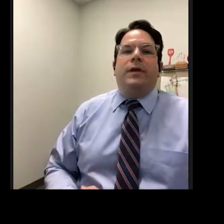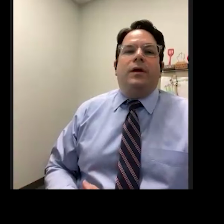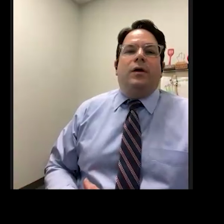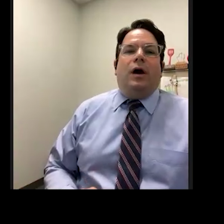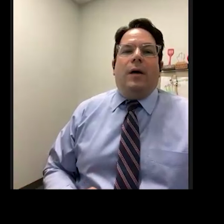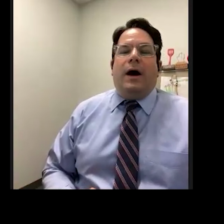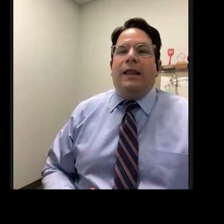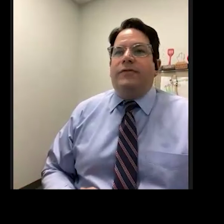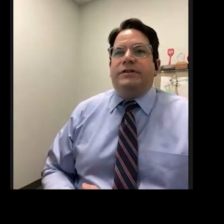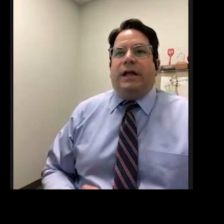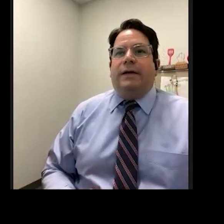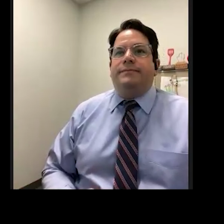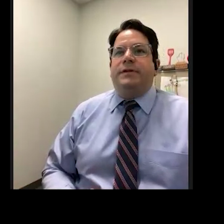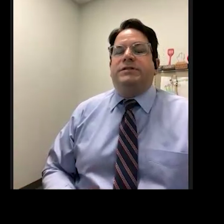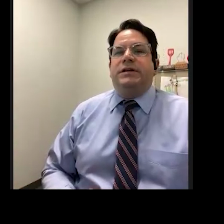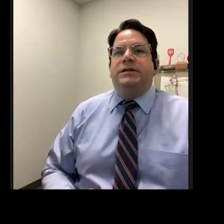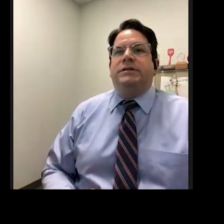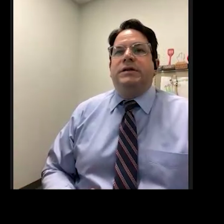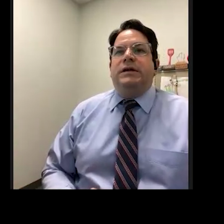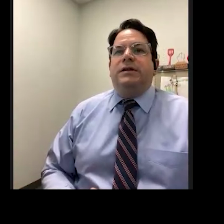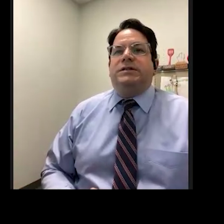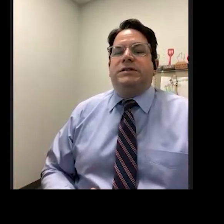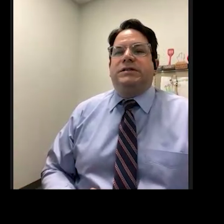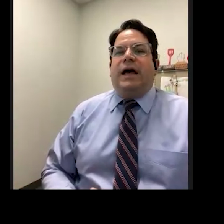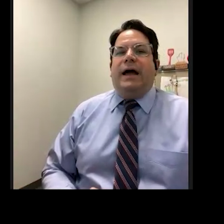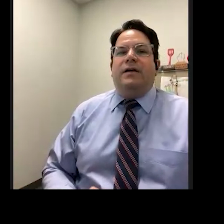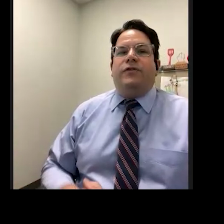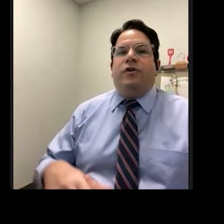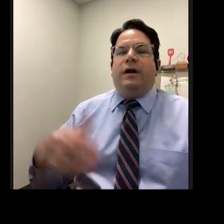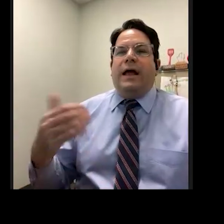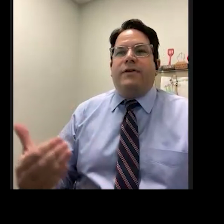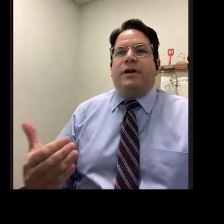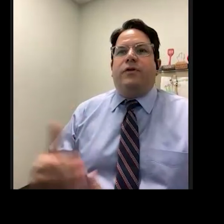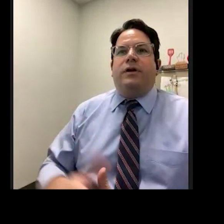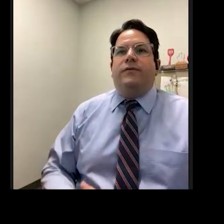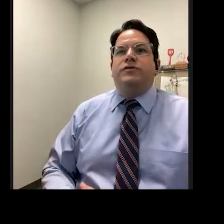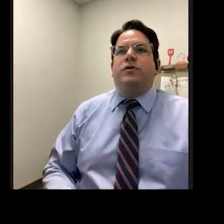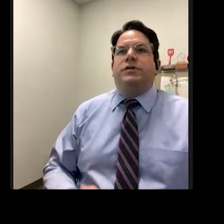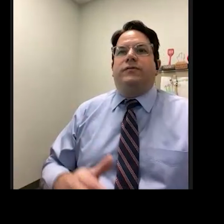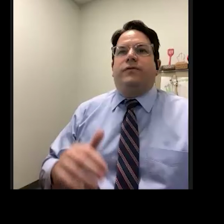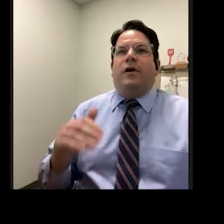OK, I love this slide. This is the slide, if you're an advocate for individuals